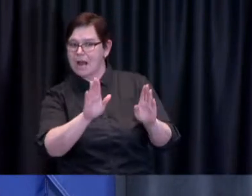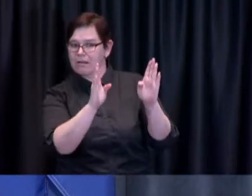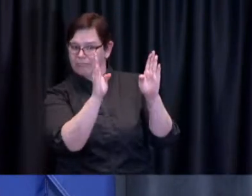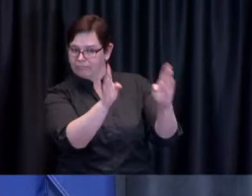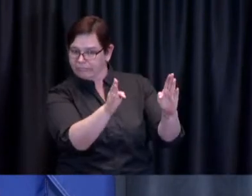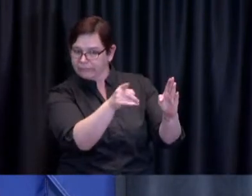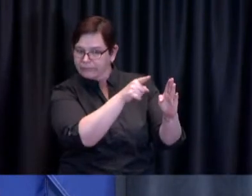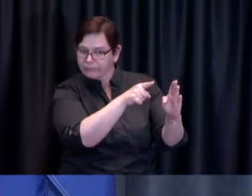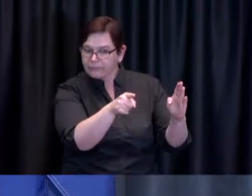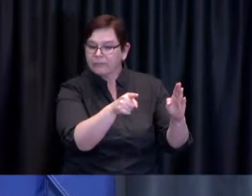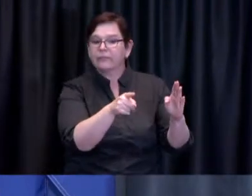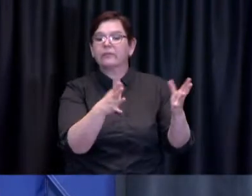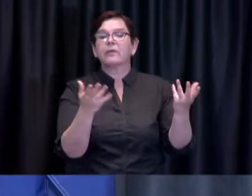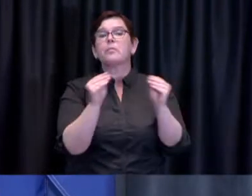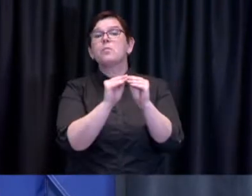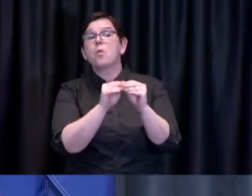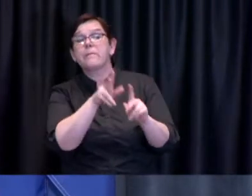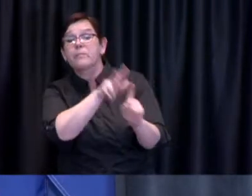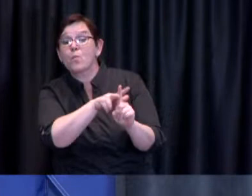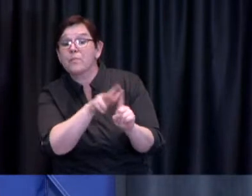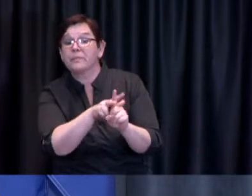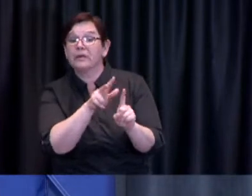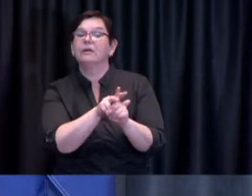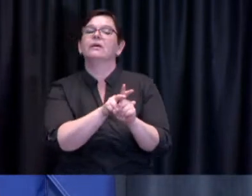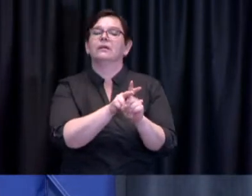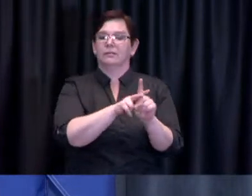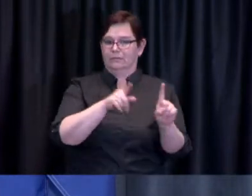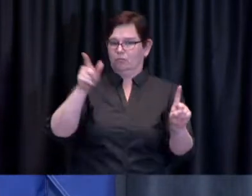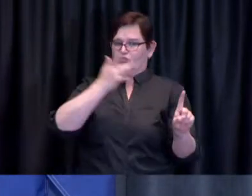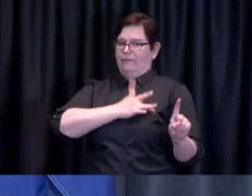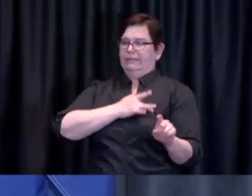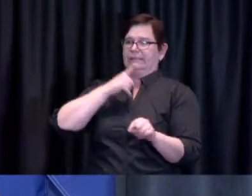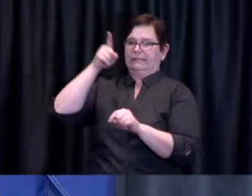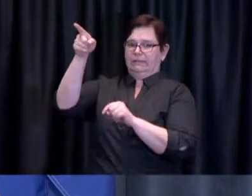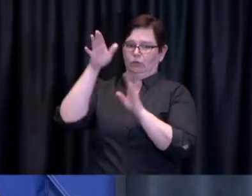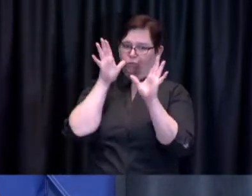will also be available on the provincial booking system at four o'clock this afternoon